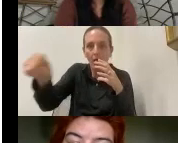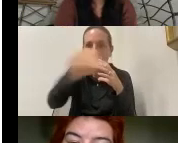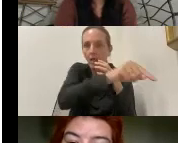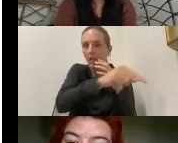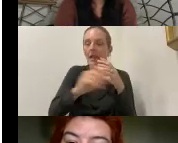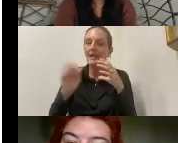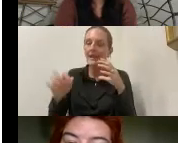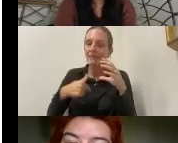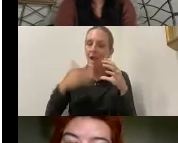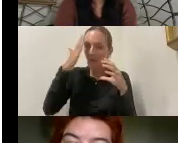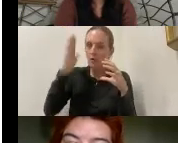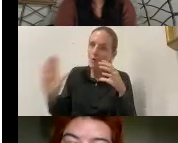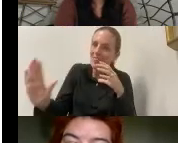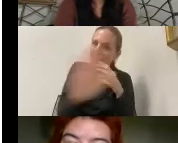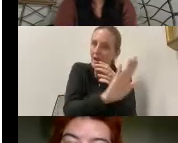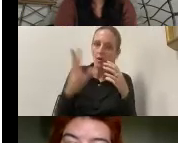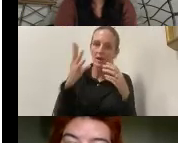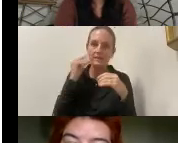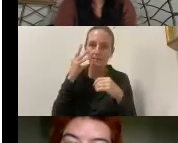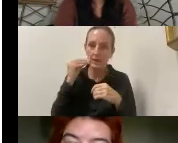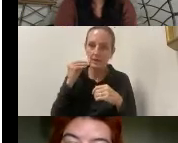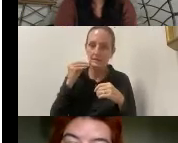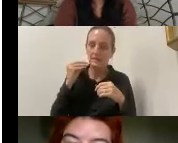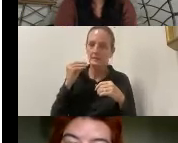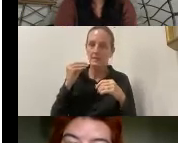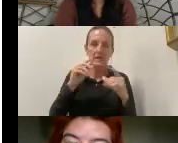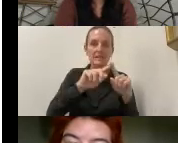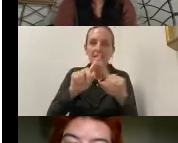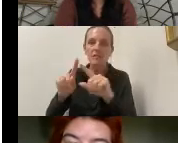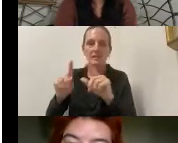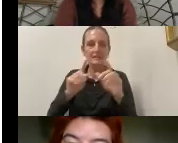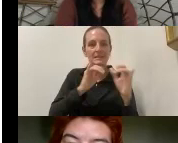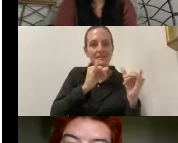the differences and similarities on our communities.